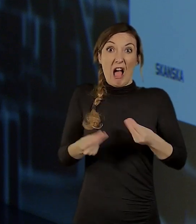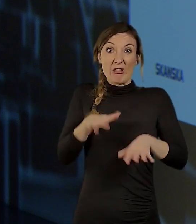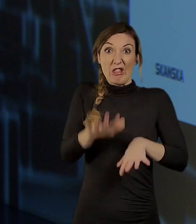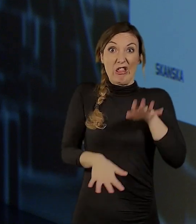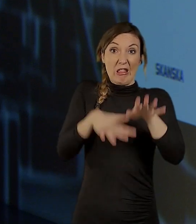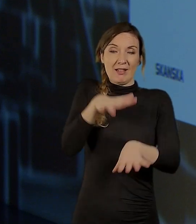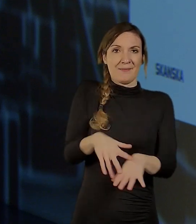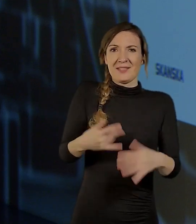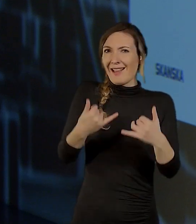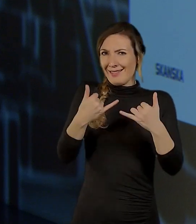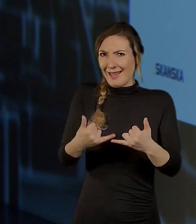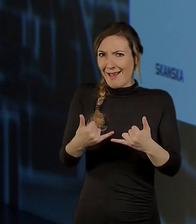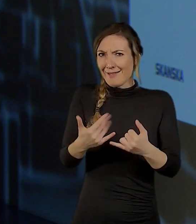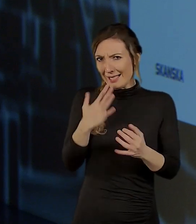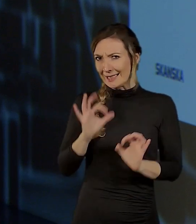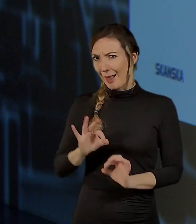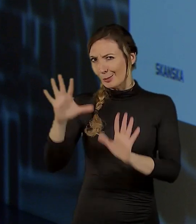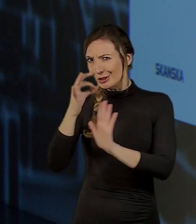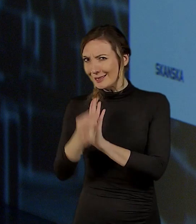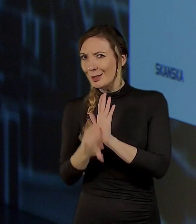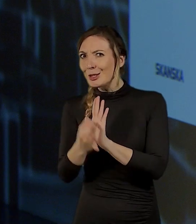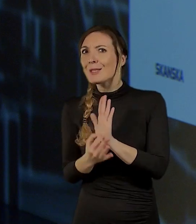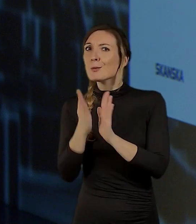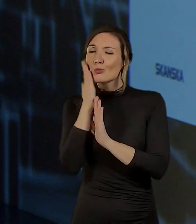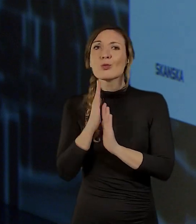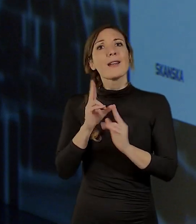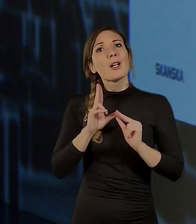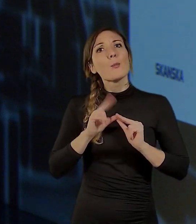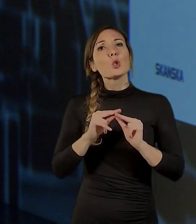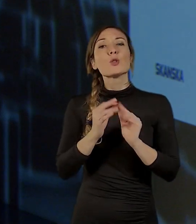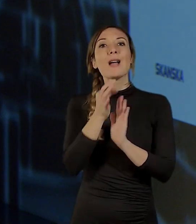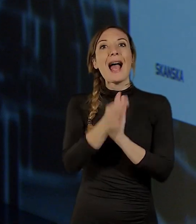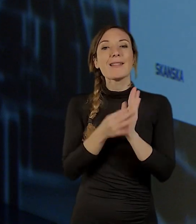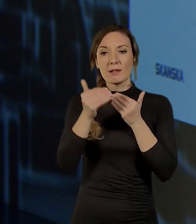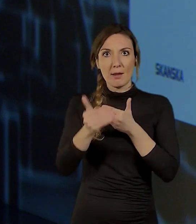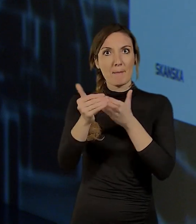And of course we have to meet all the conditions of the issued building permits and other